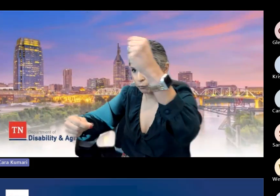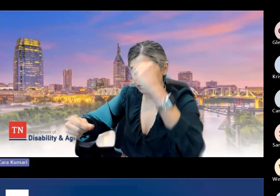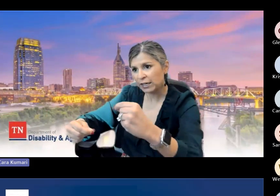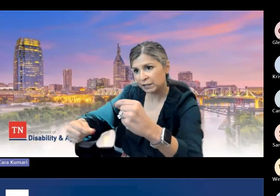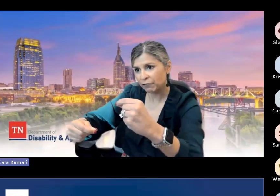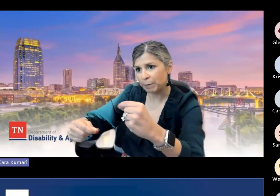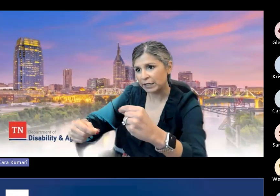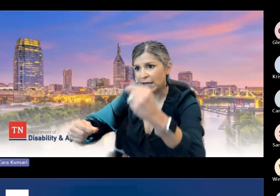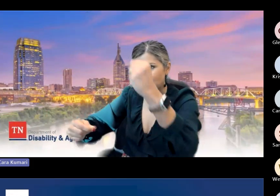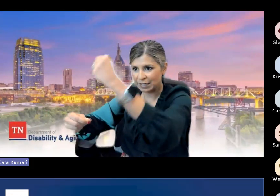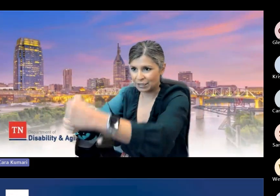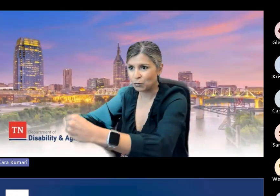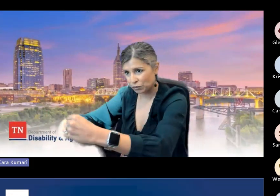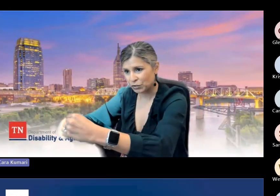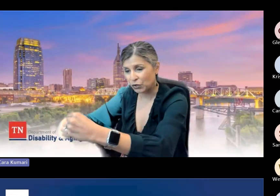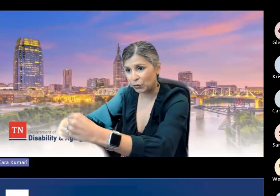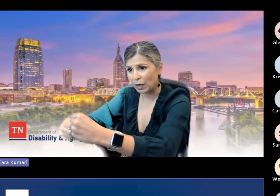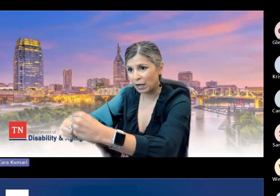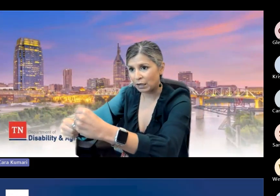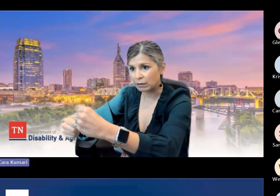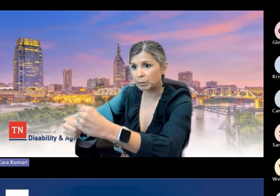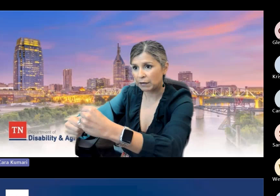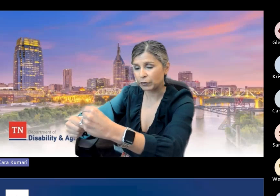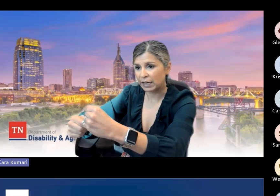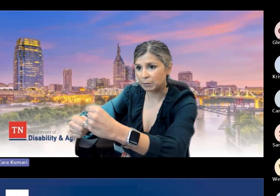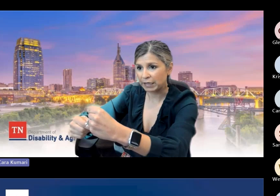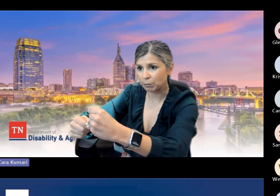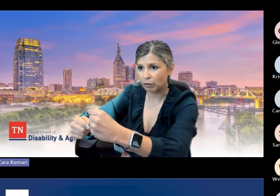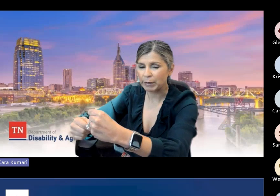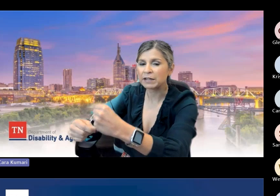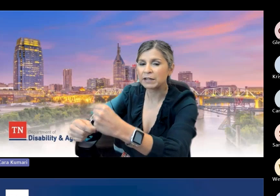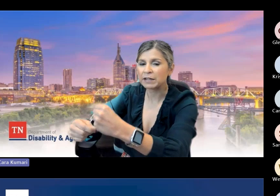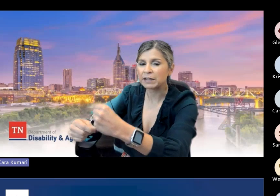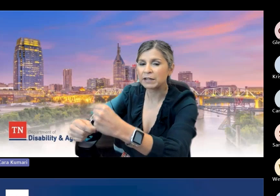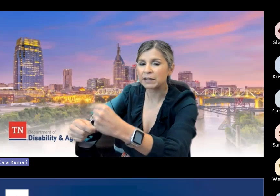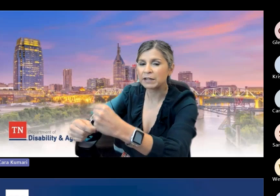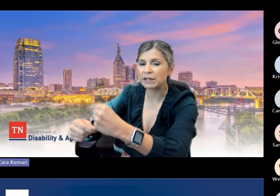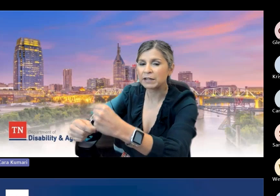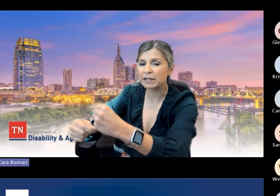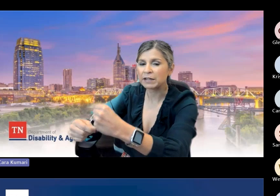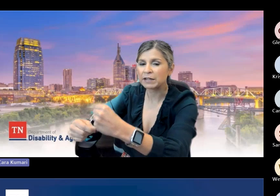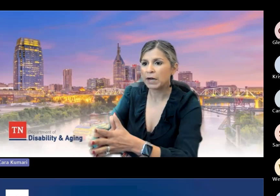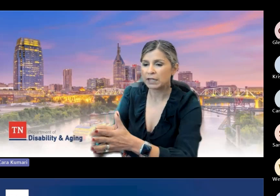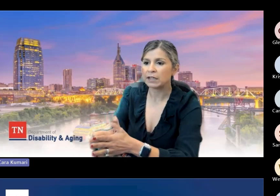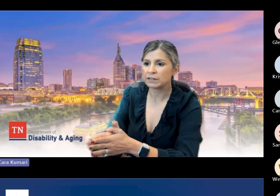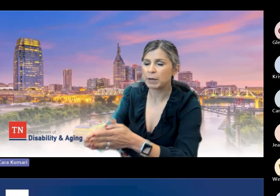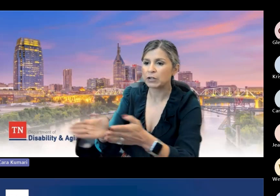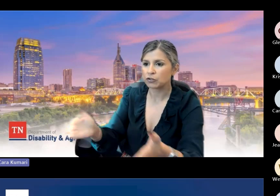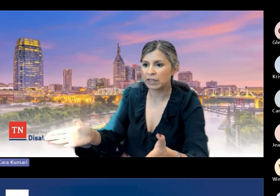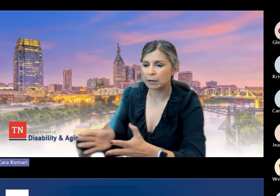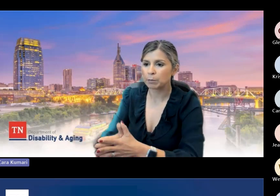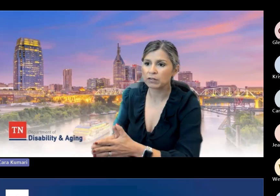Get rejected from Medicaid in order to apply for the Katie Beckett program. It's confusing I know, but it is to make sure that a person